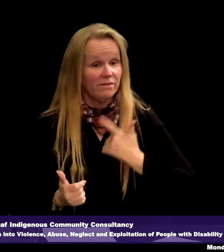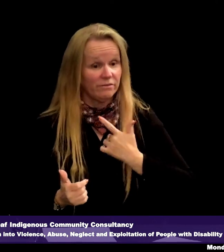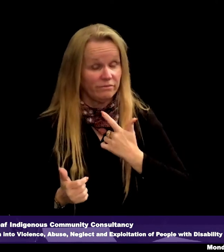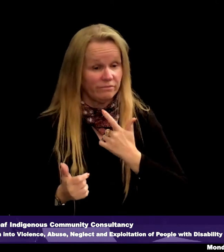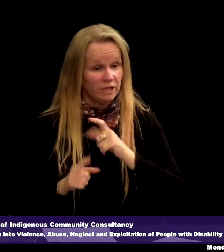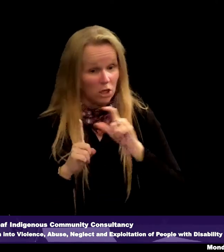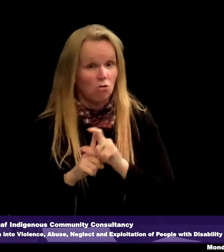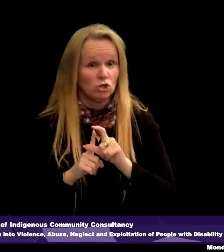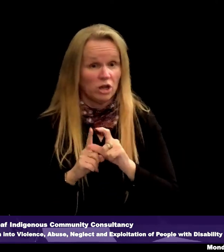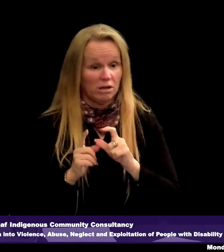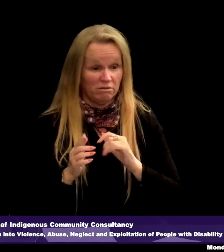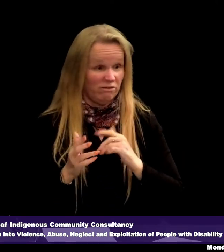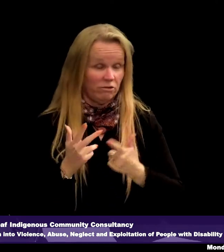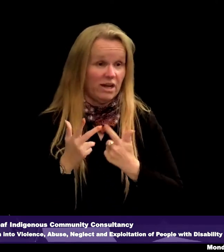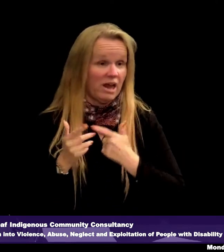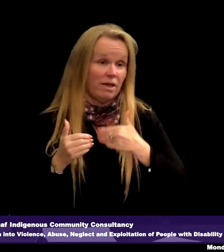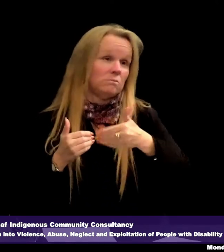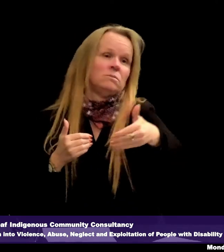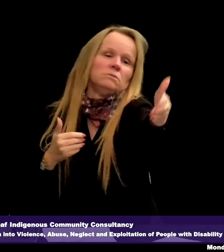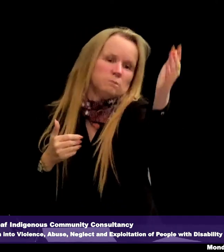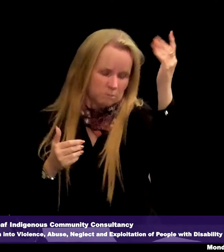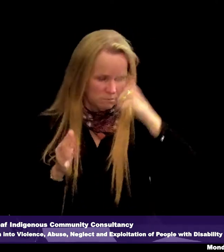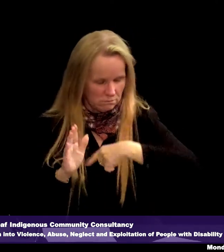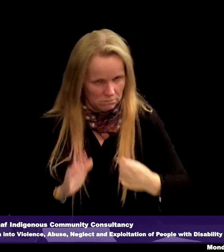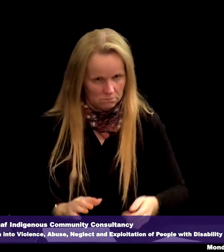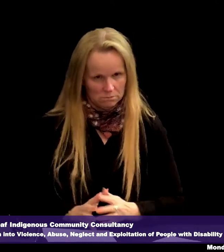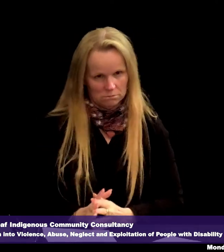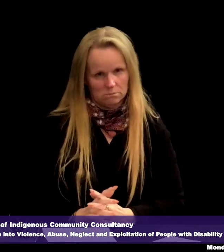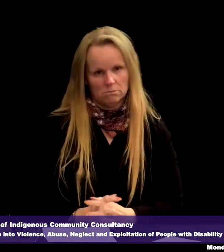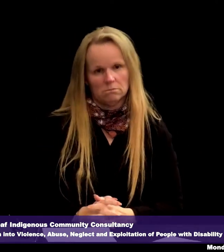And we can continue our lives in our culture for millenia to come.